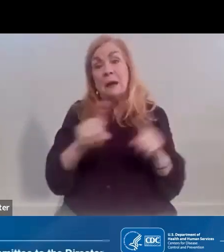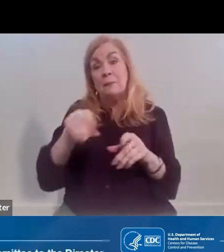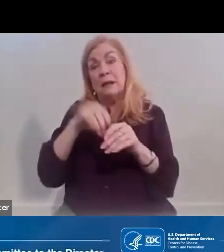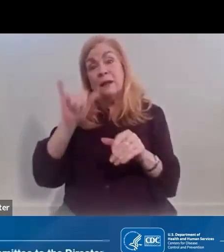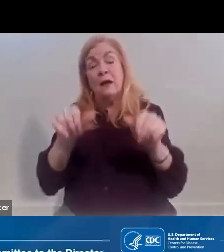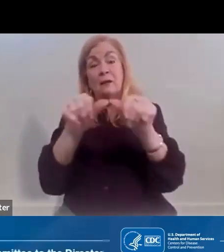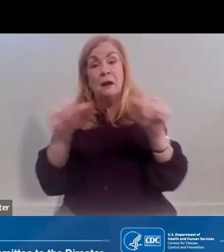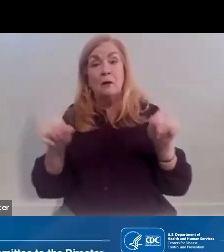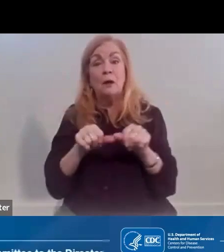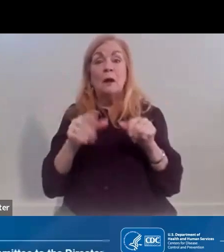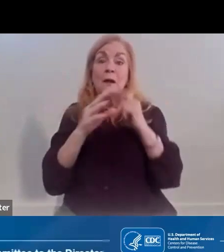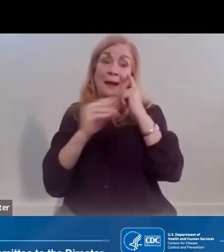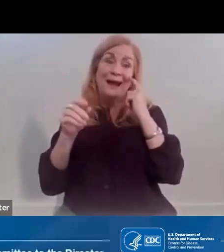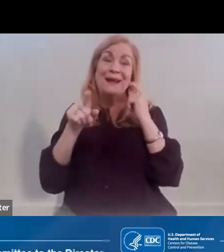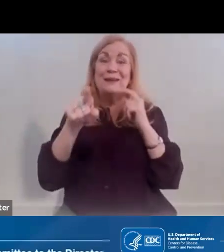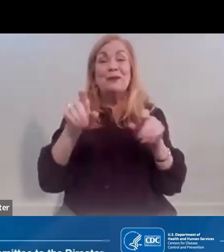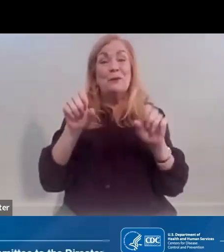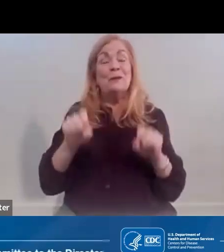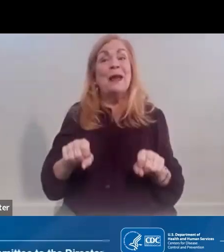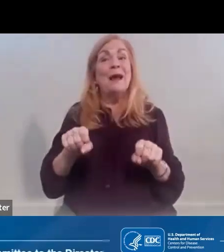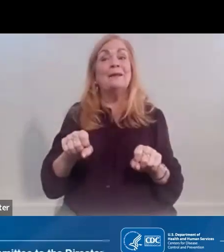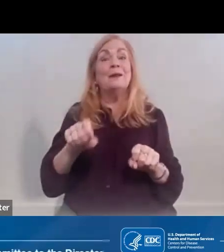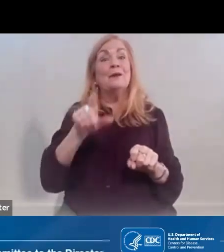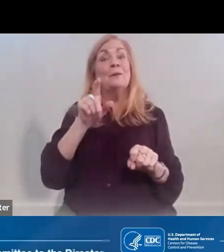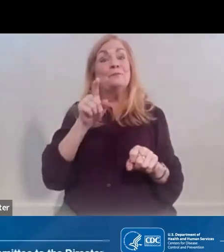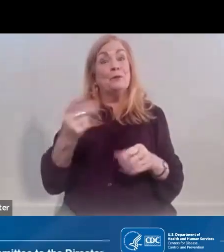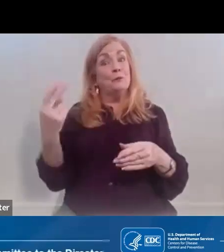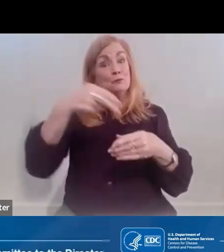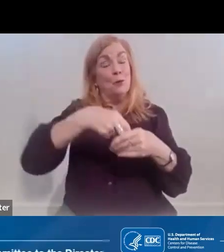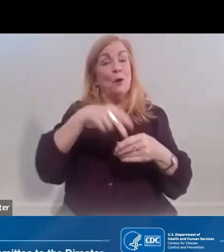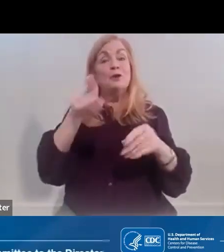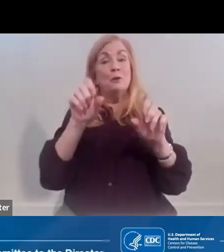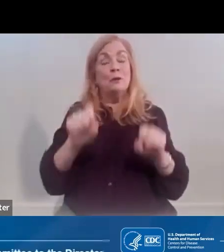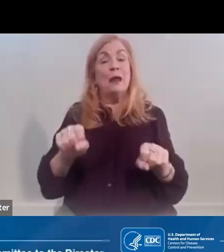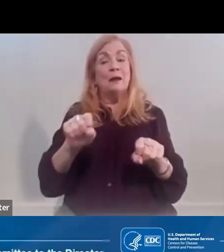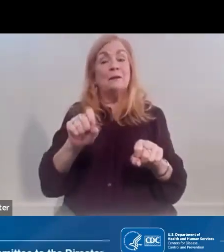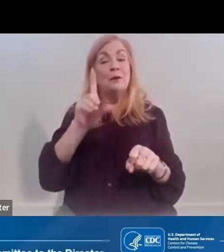And so you can get tasked with part of the work, you know, as needed and as appropriate.